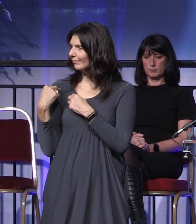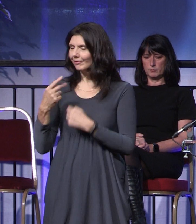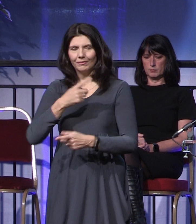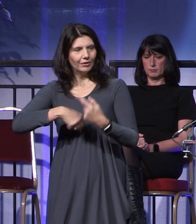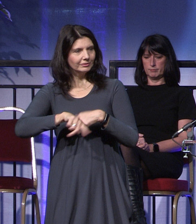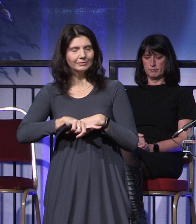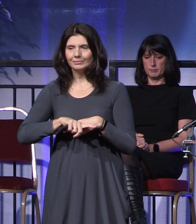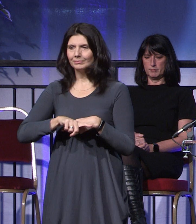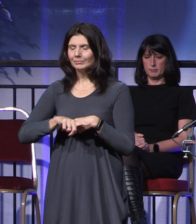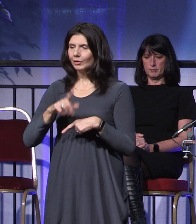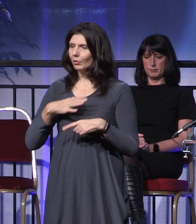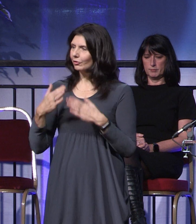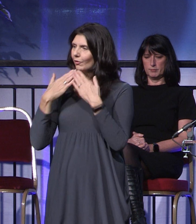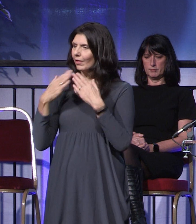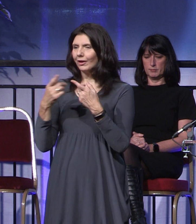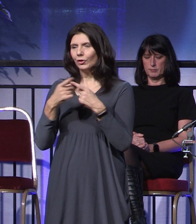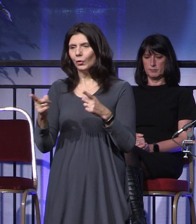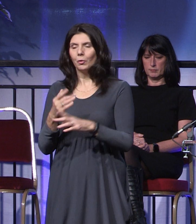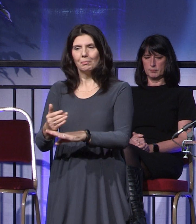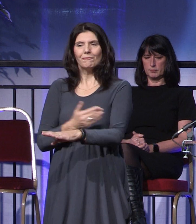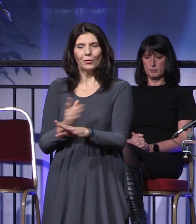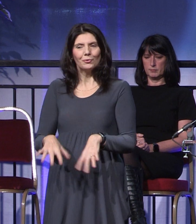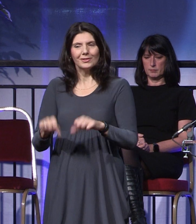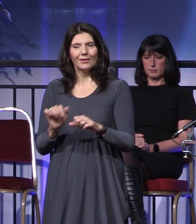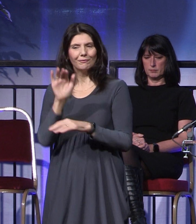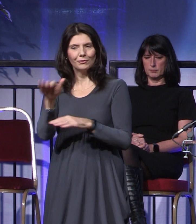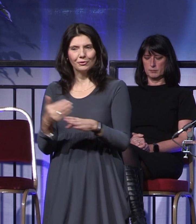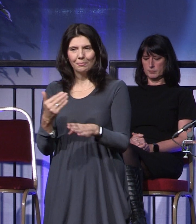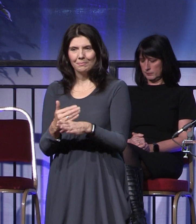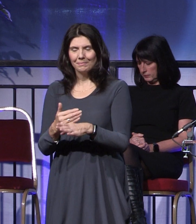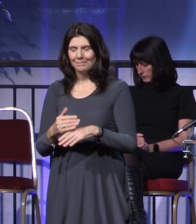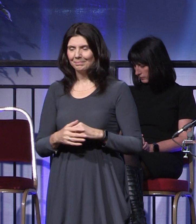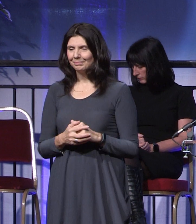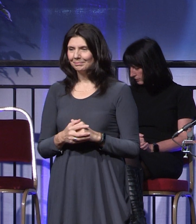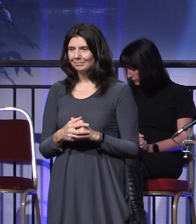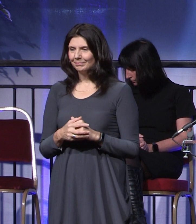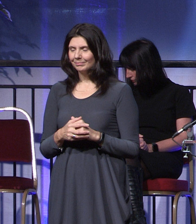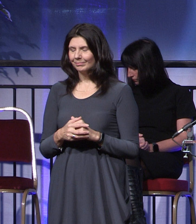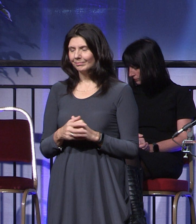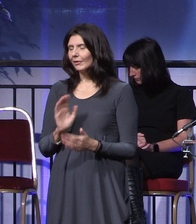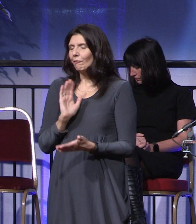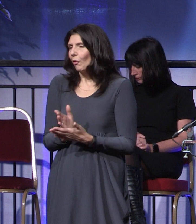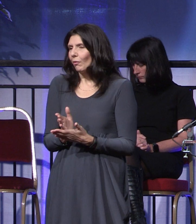I thank you in advance for your future contribution of course this means that